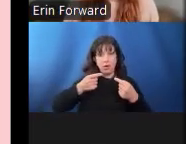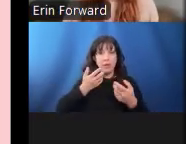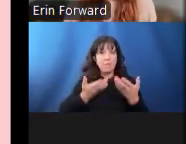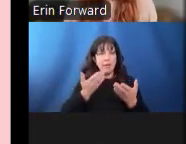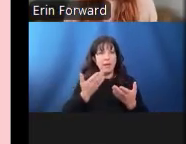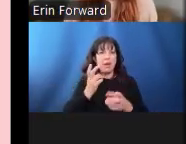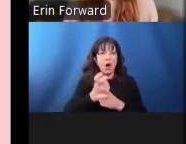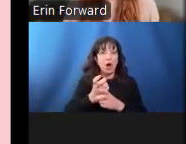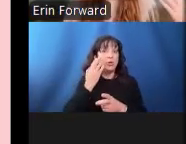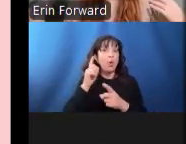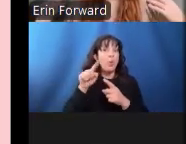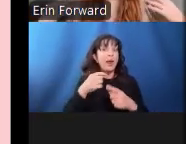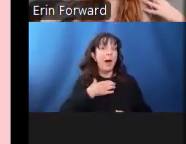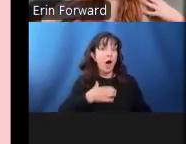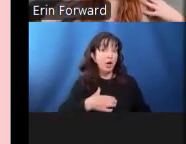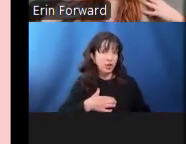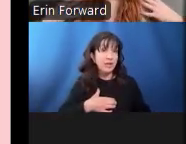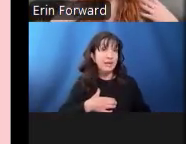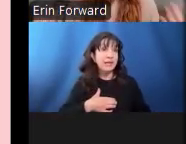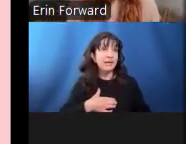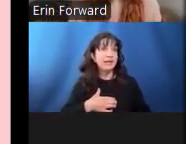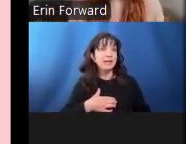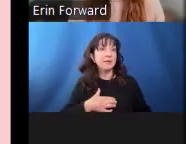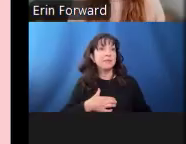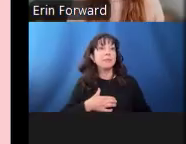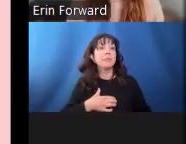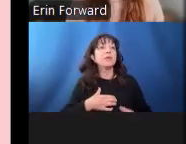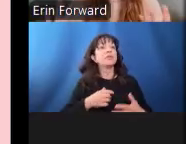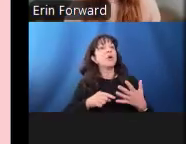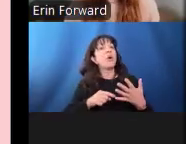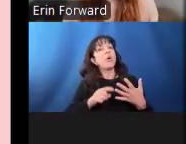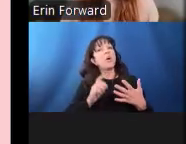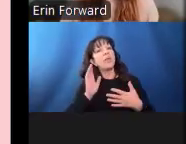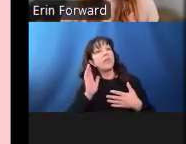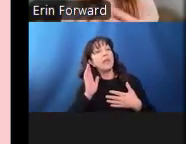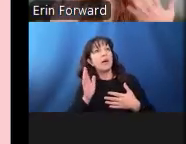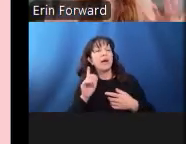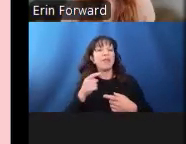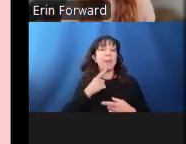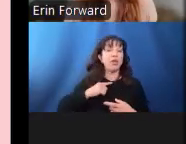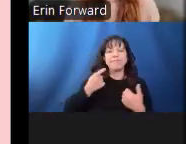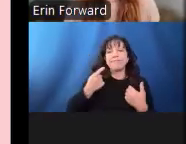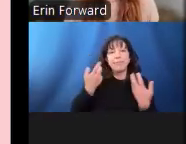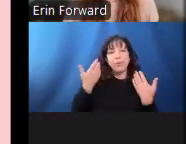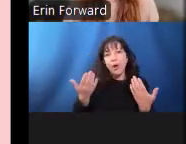to know when I'm hungry. It's going to be hard for me to know when I'm thirsty. It's going to be hard for me to know when I